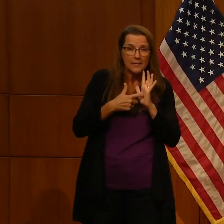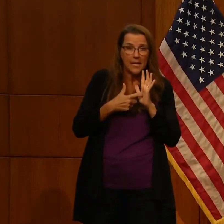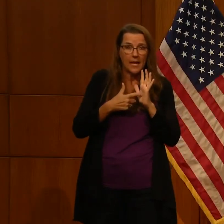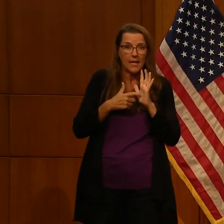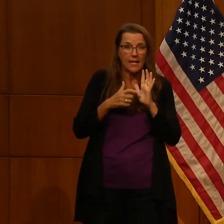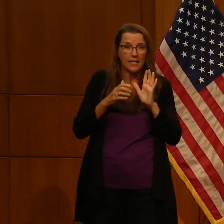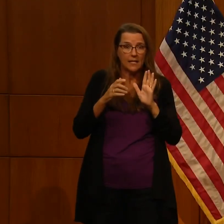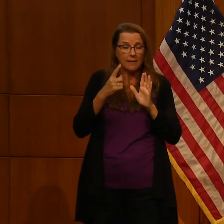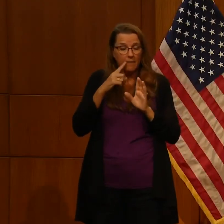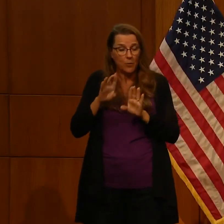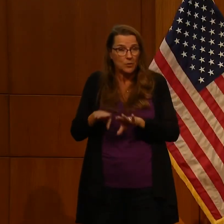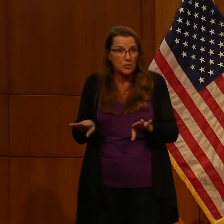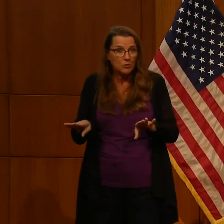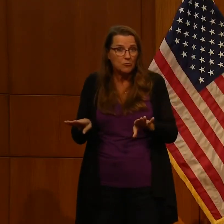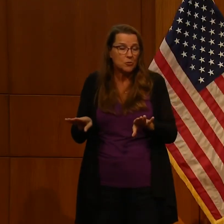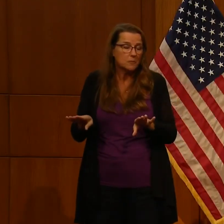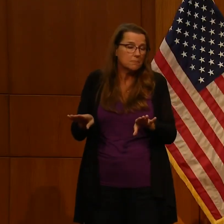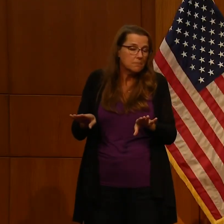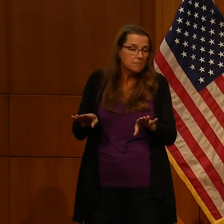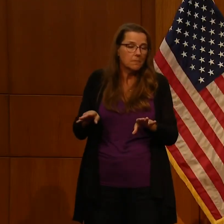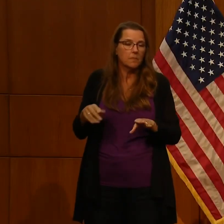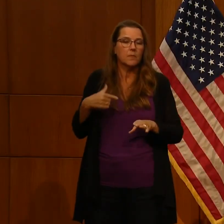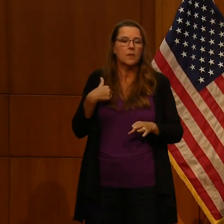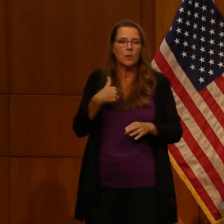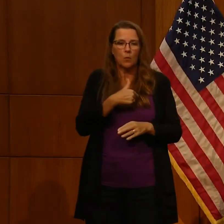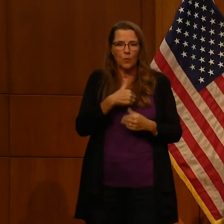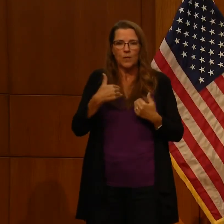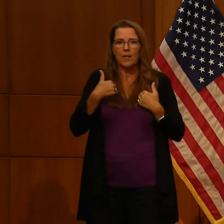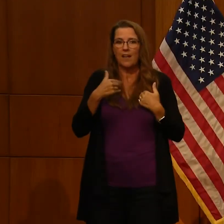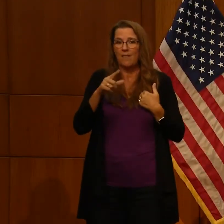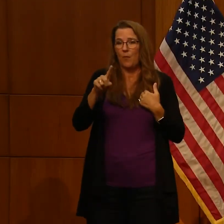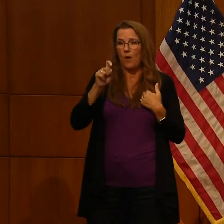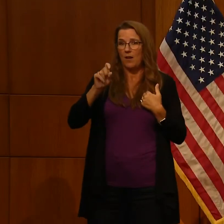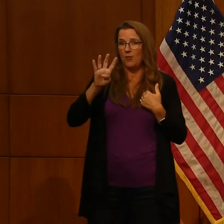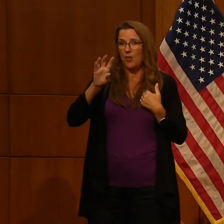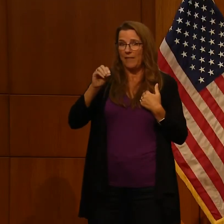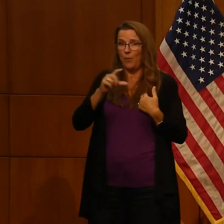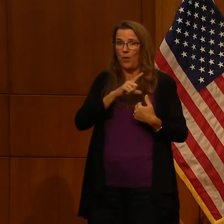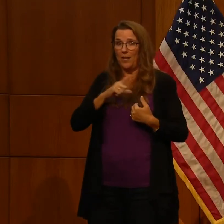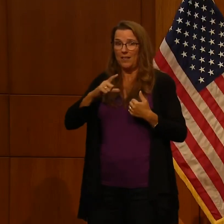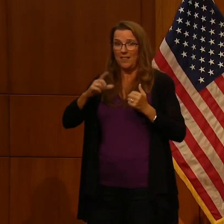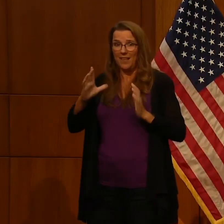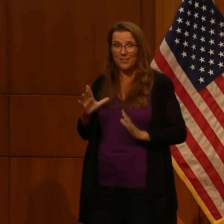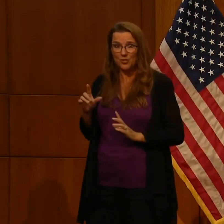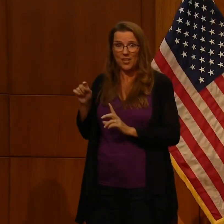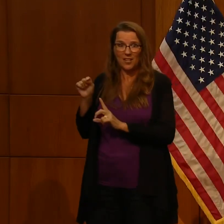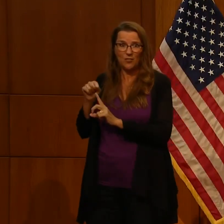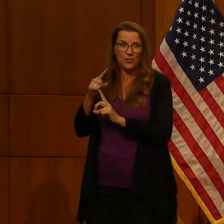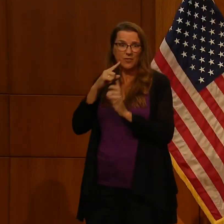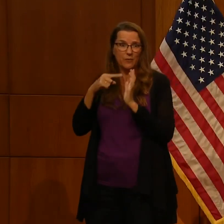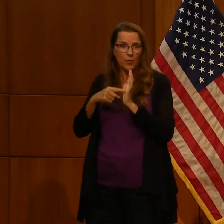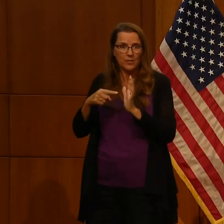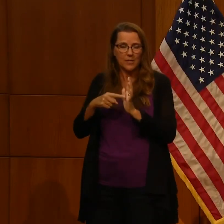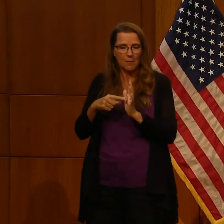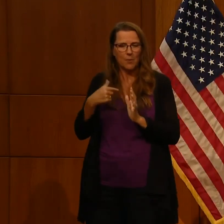AVAILABLE AS FAR AS A MANDATE BY CHILDREN. OUR FOUR CHILDREN